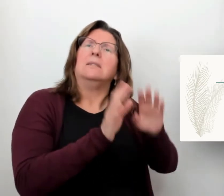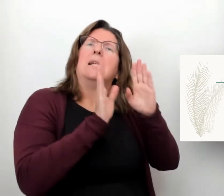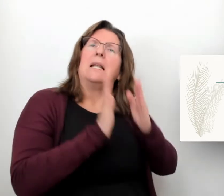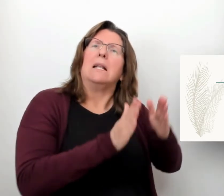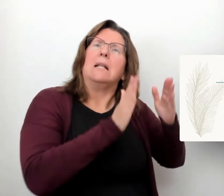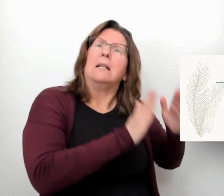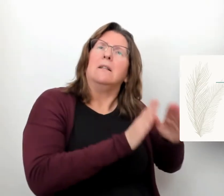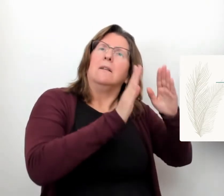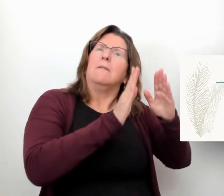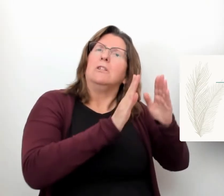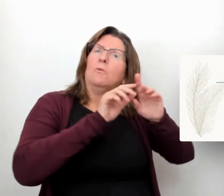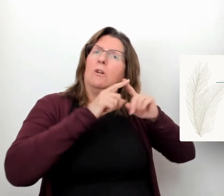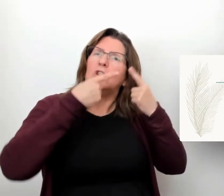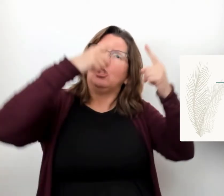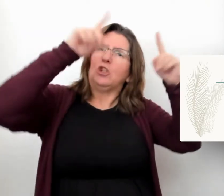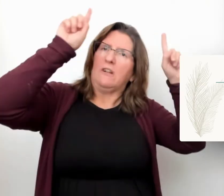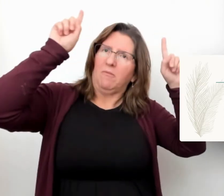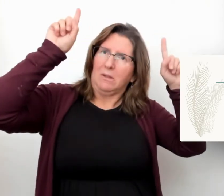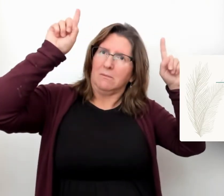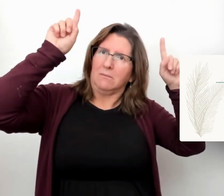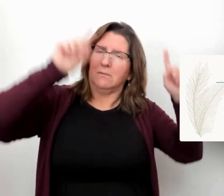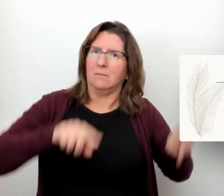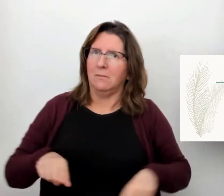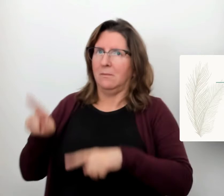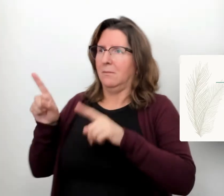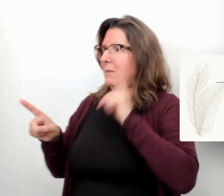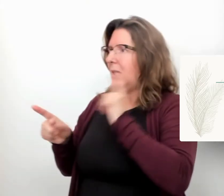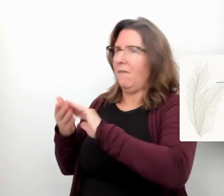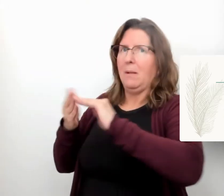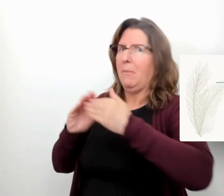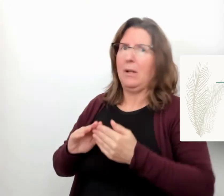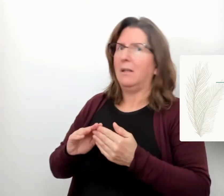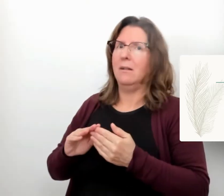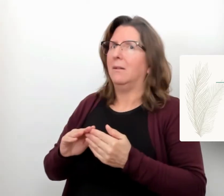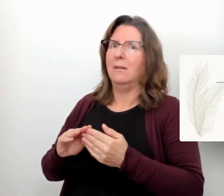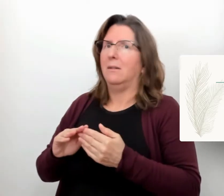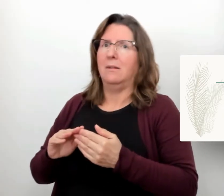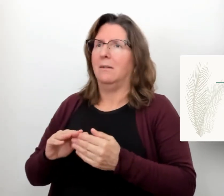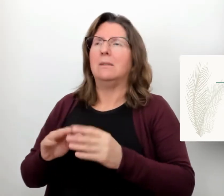Family cheerleading them along. Being told that speech is their path to success!